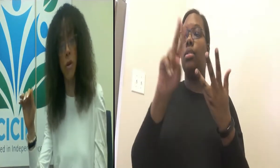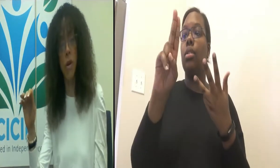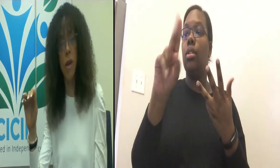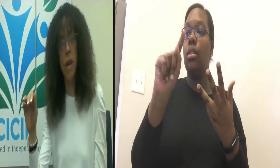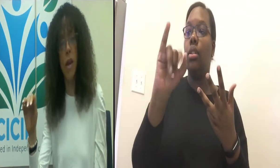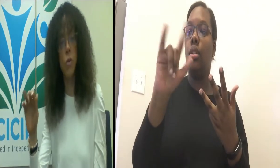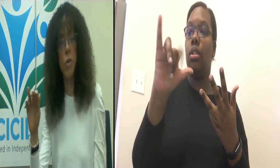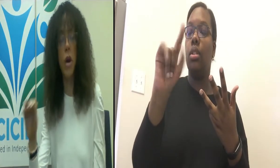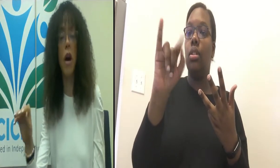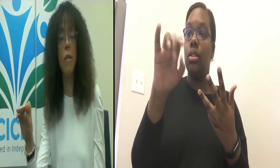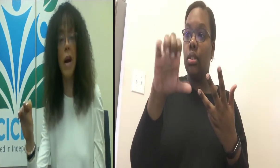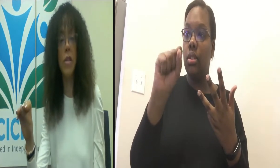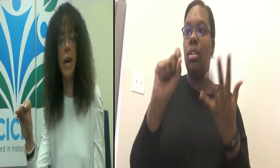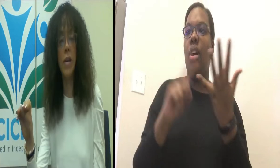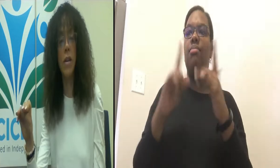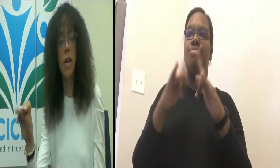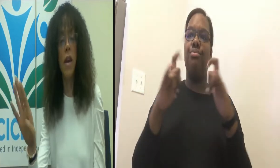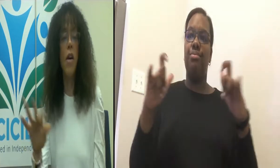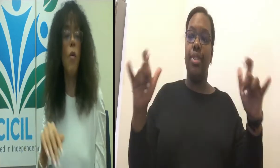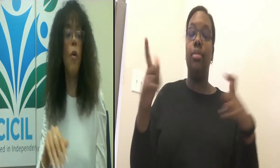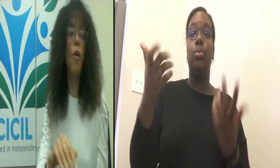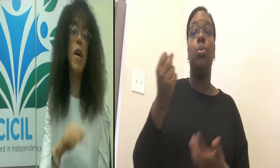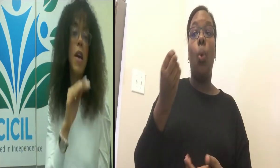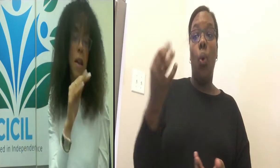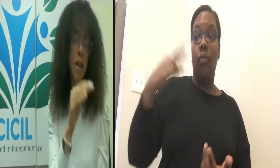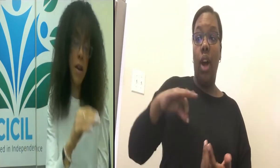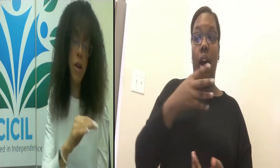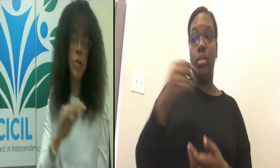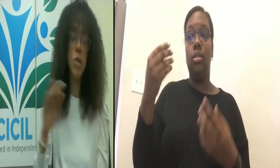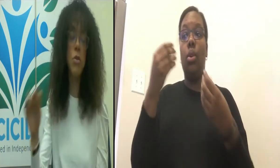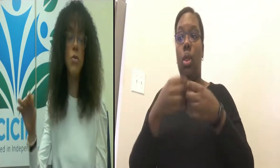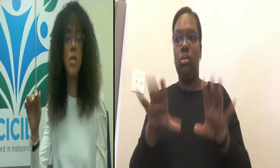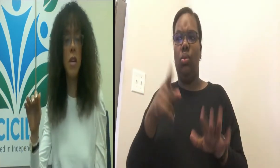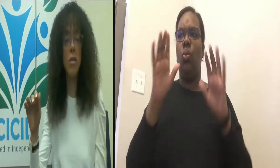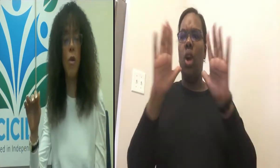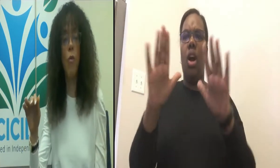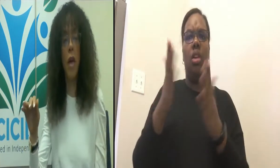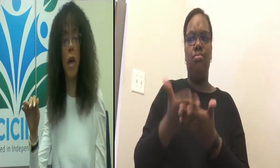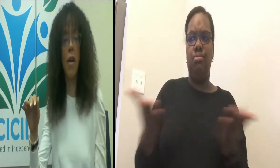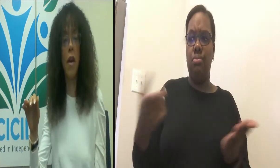far as "hey we're under spending as far as payrolls concerned should we talk